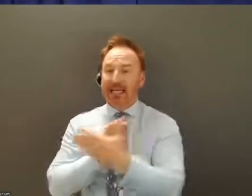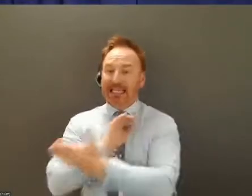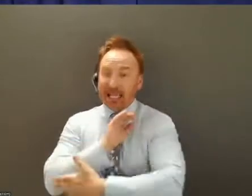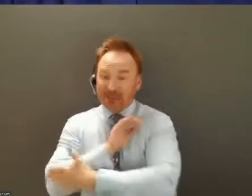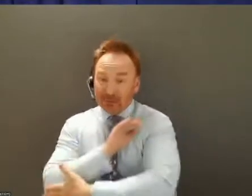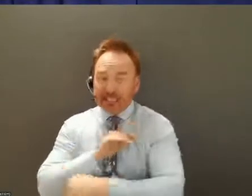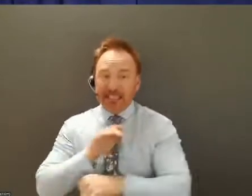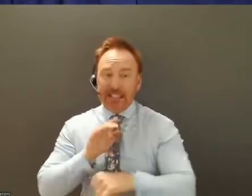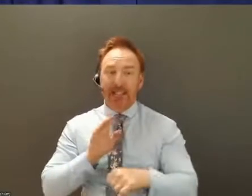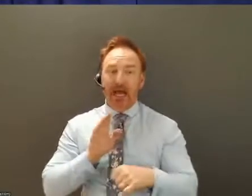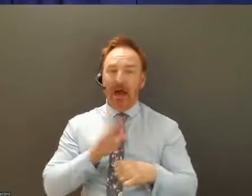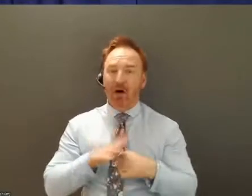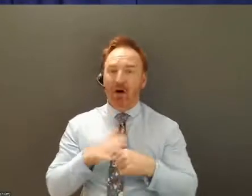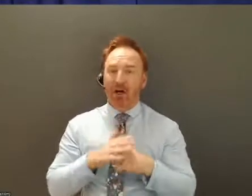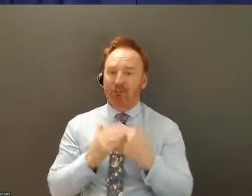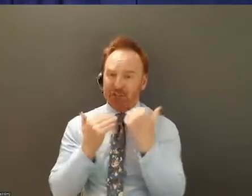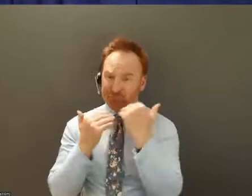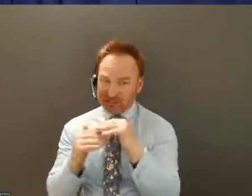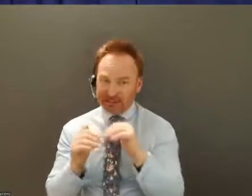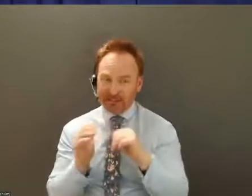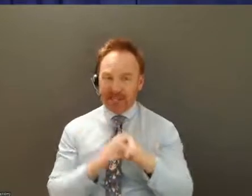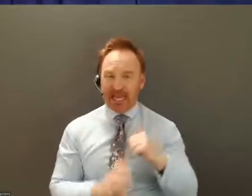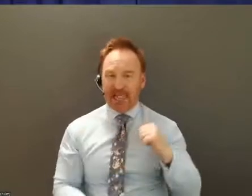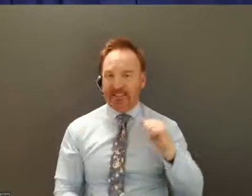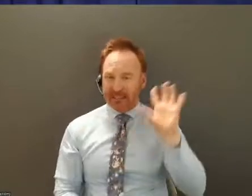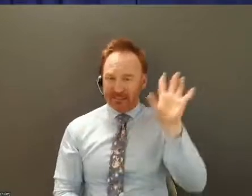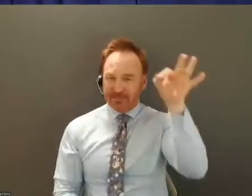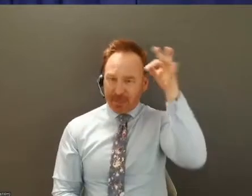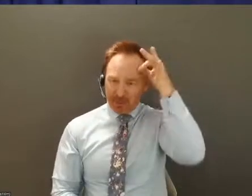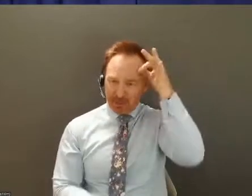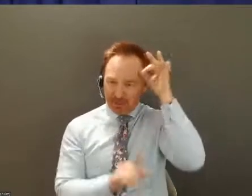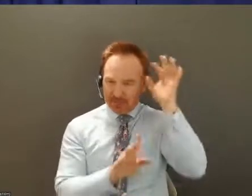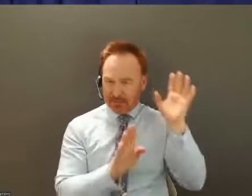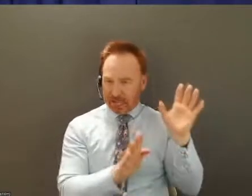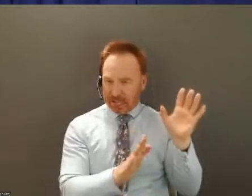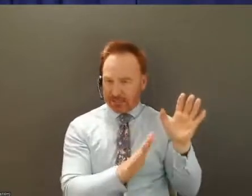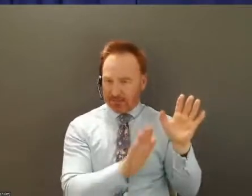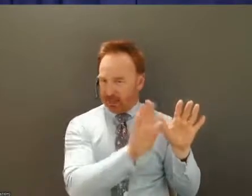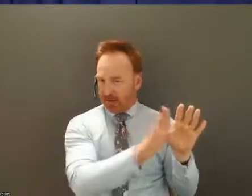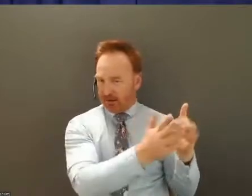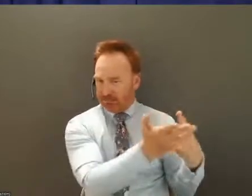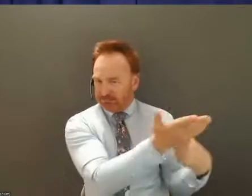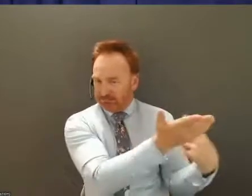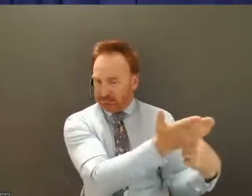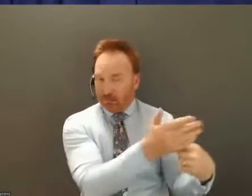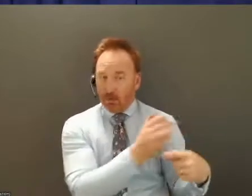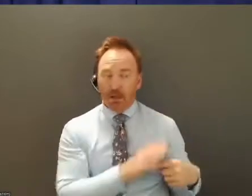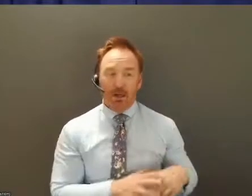What we do have the is by looking at symptom onsets we are